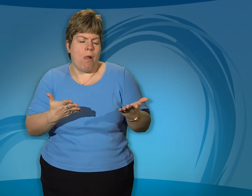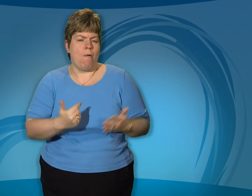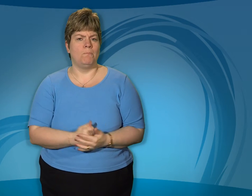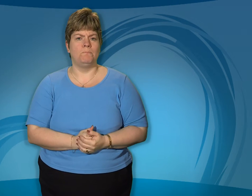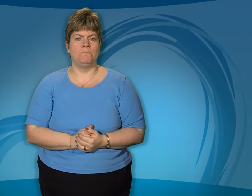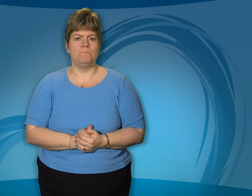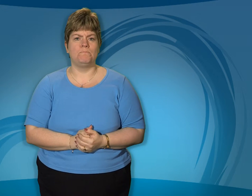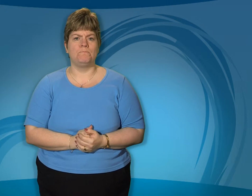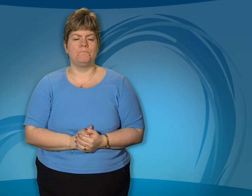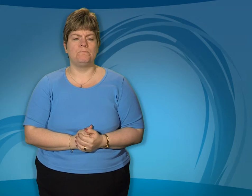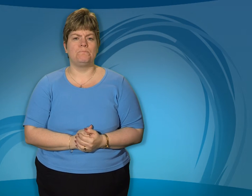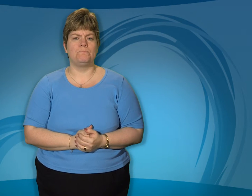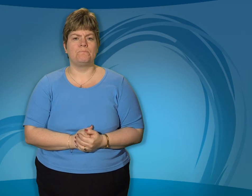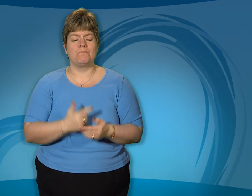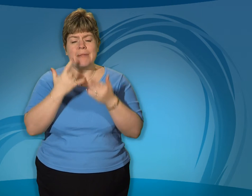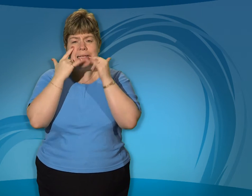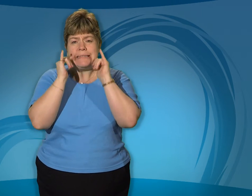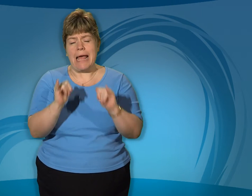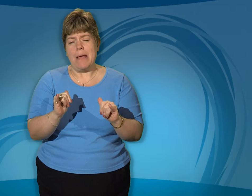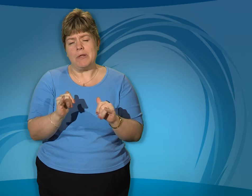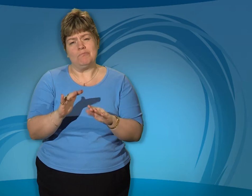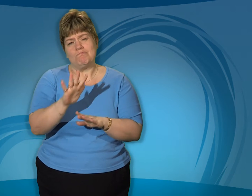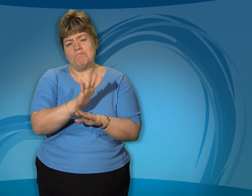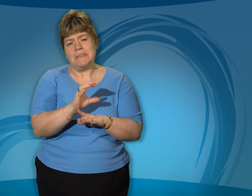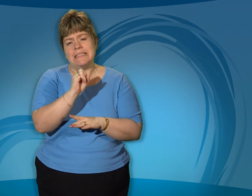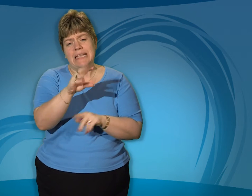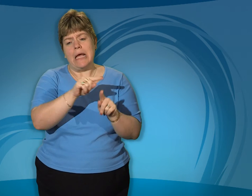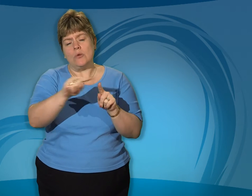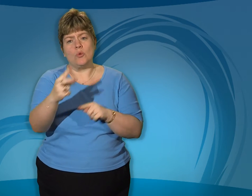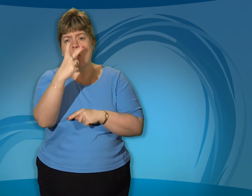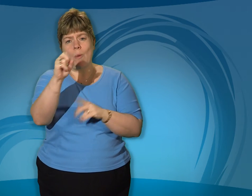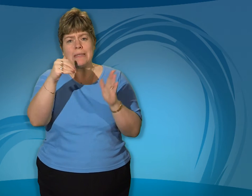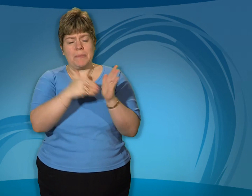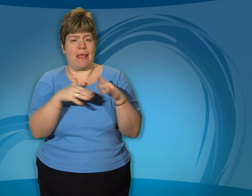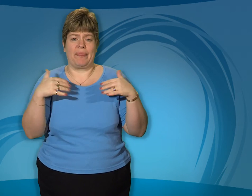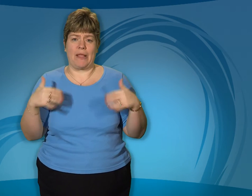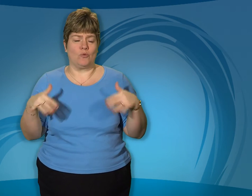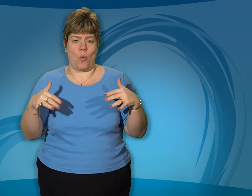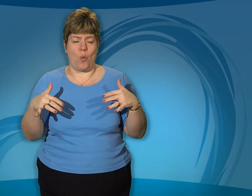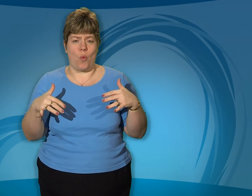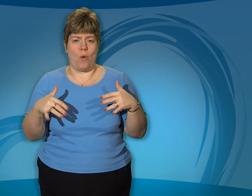being passed. The examination should only last about 10-20 minutes